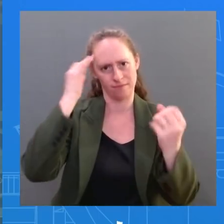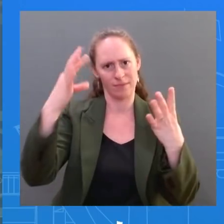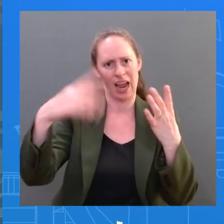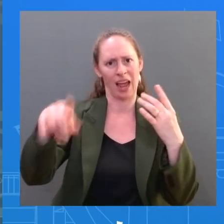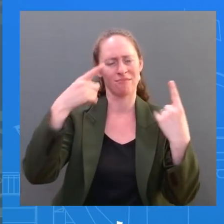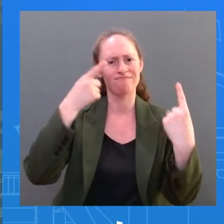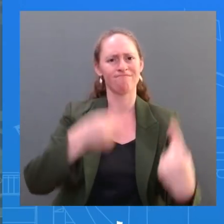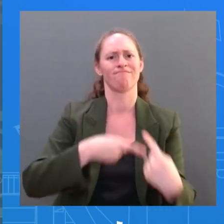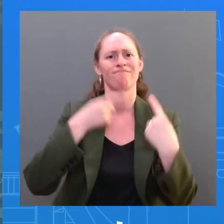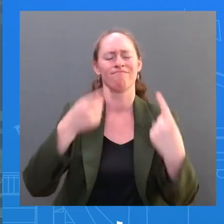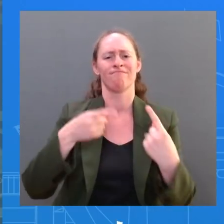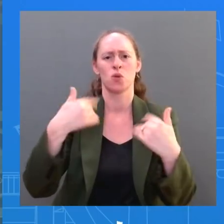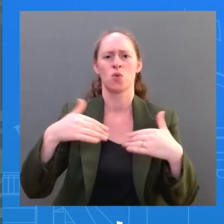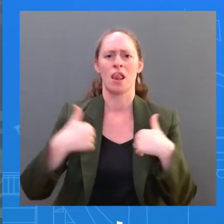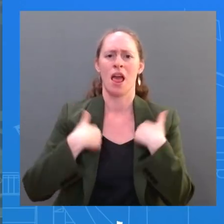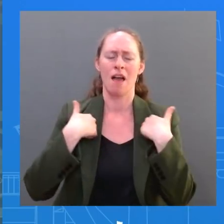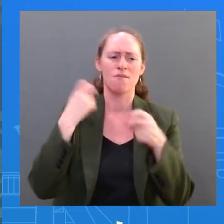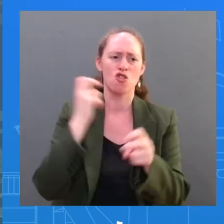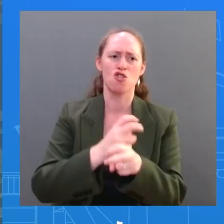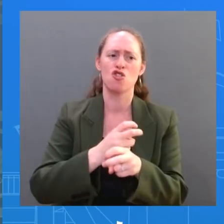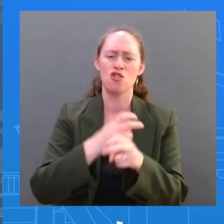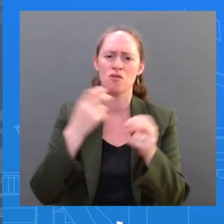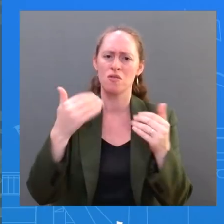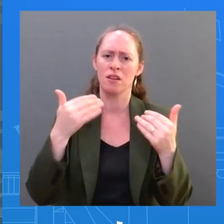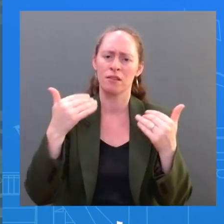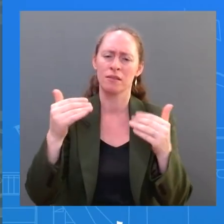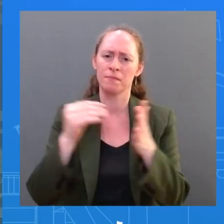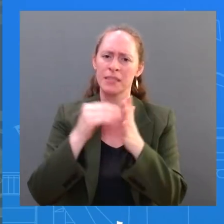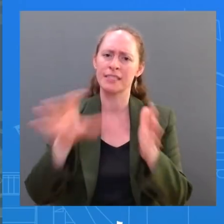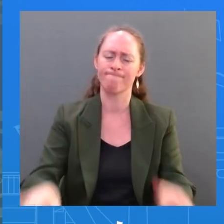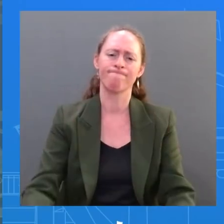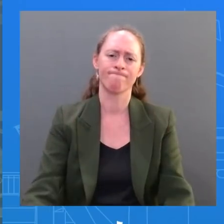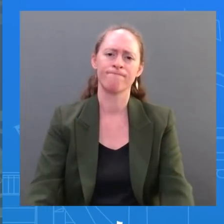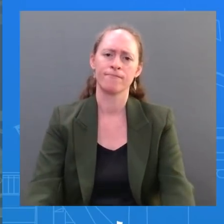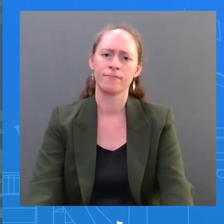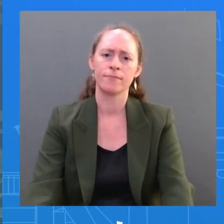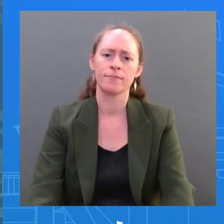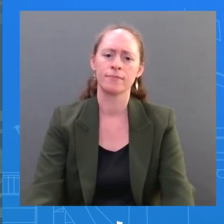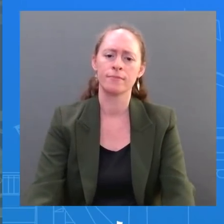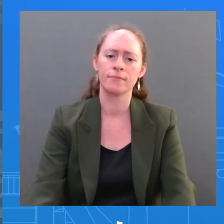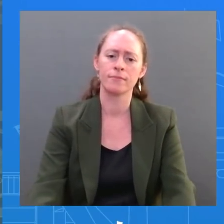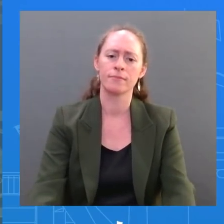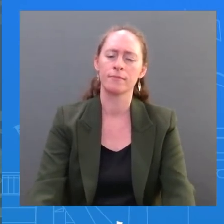But we do believe that the President has really taken this on these last several months: